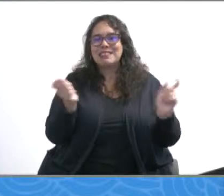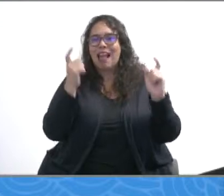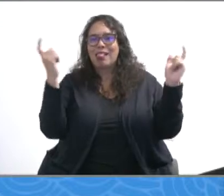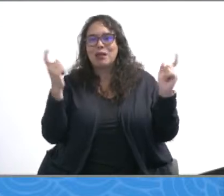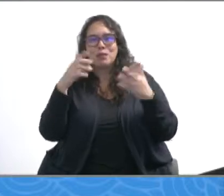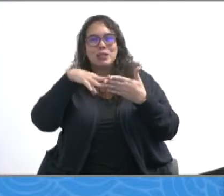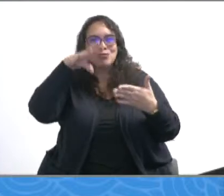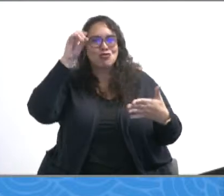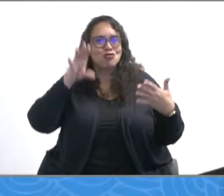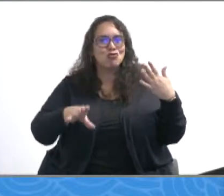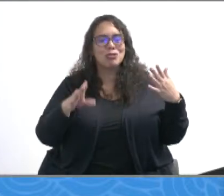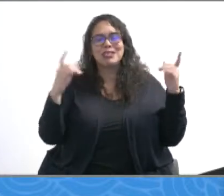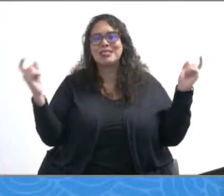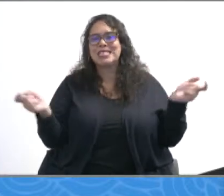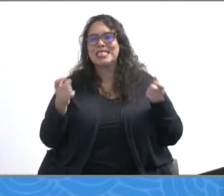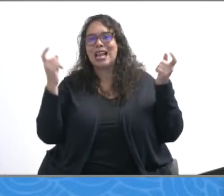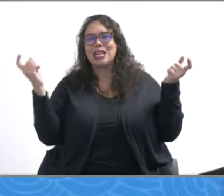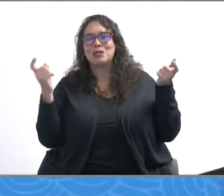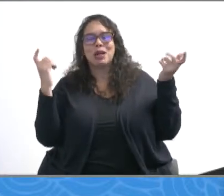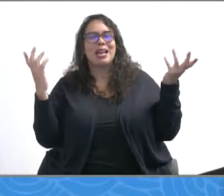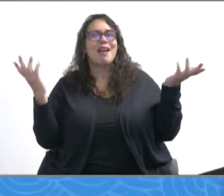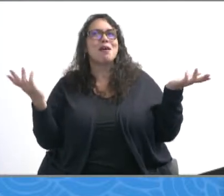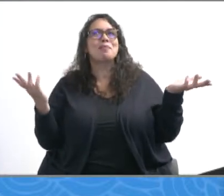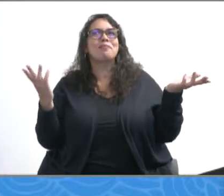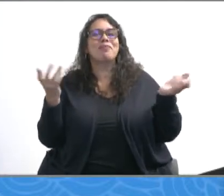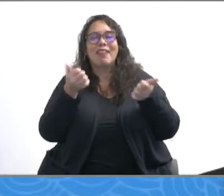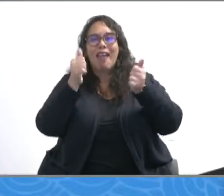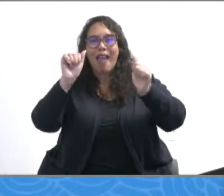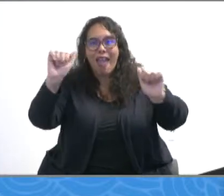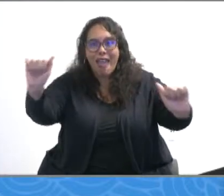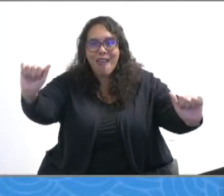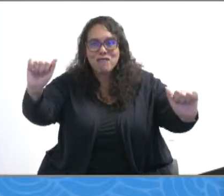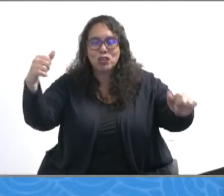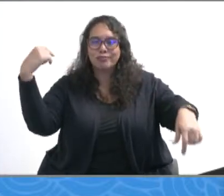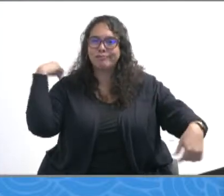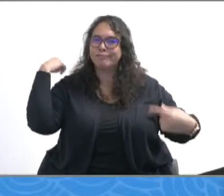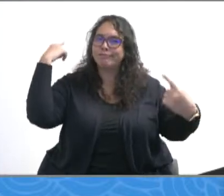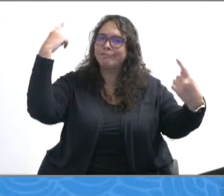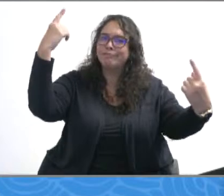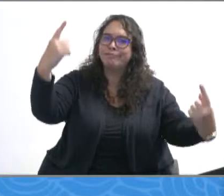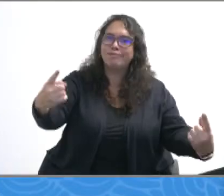and to celebrate the efforts that have been made historically,